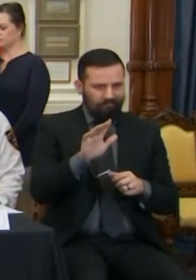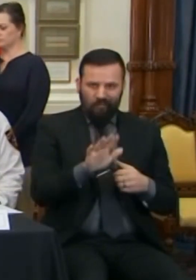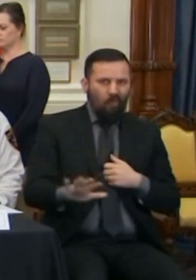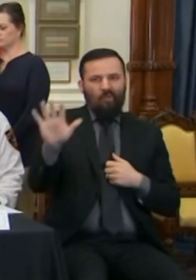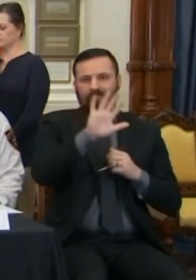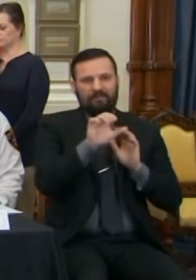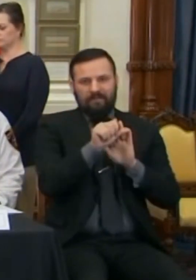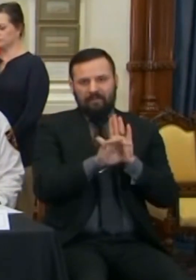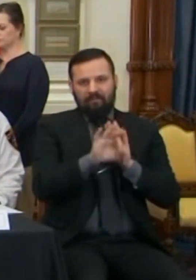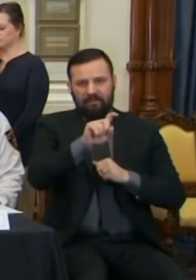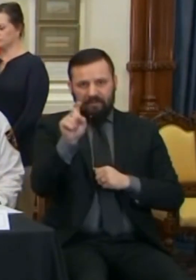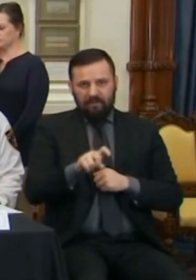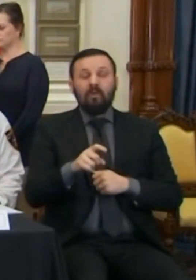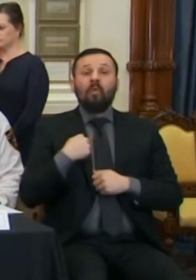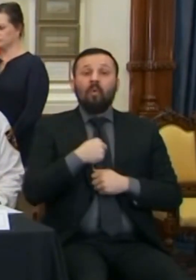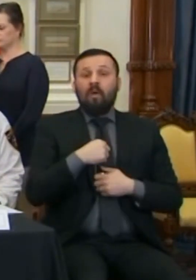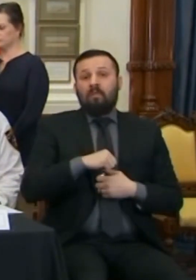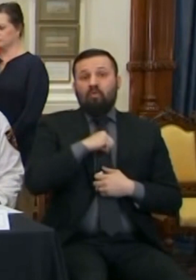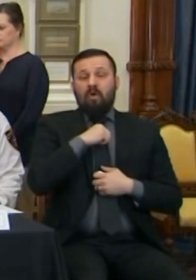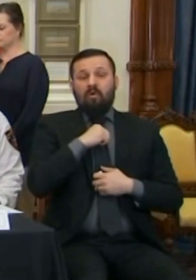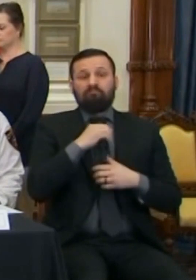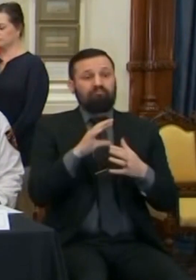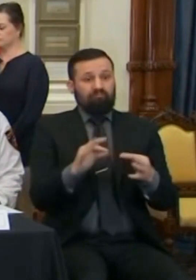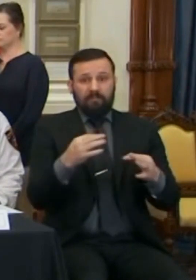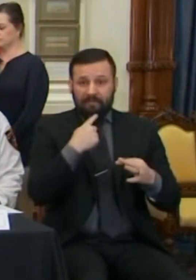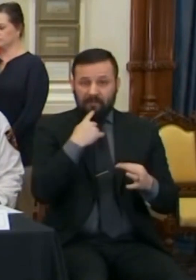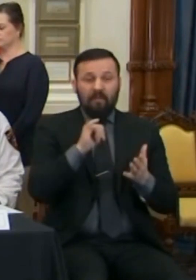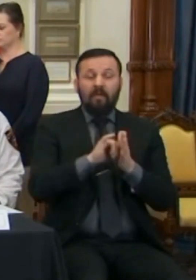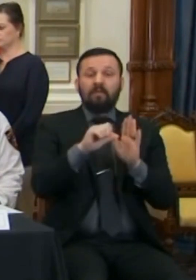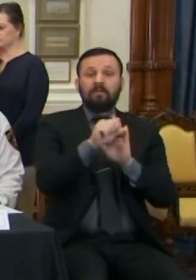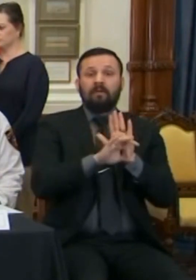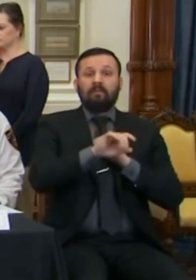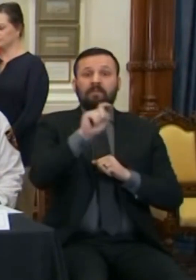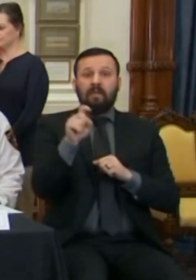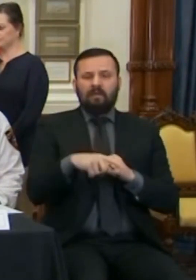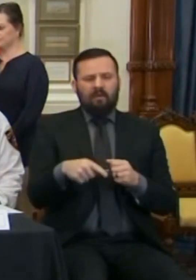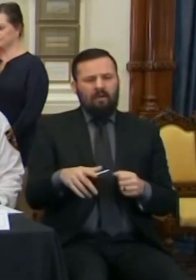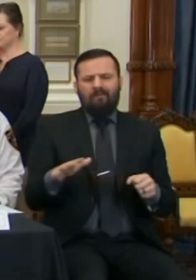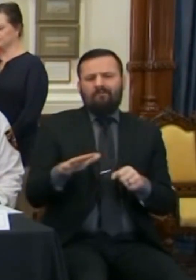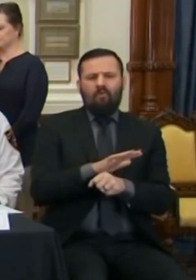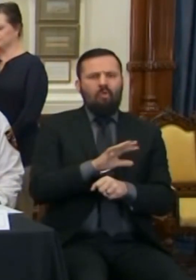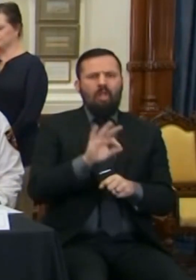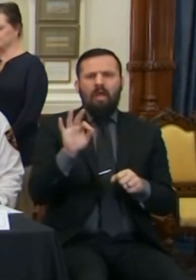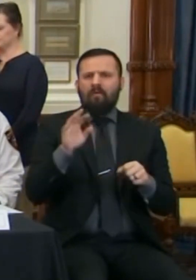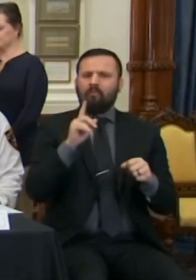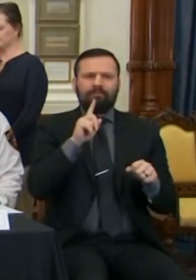we're proud to say that the state of Texas is filled with outstanding leaders